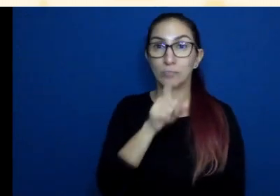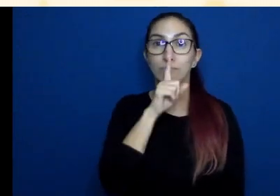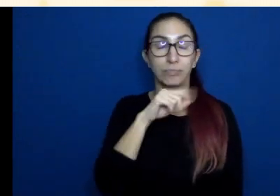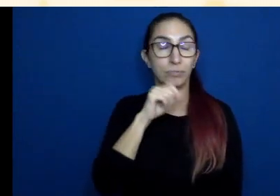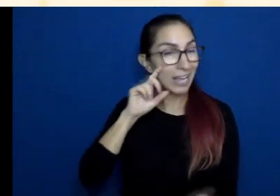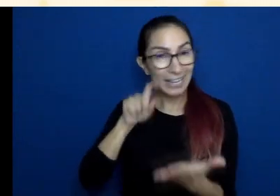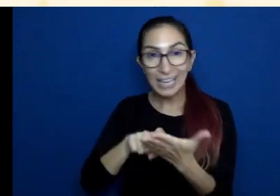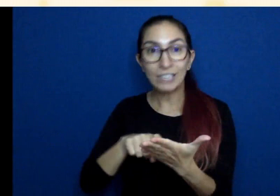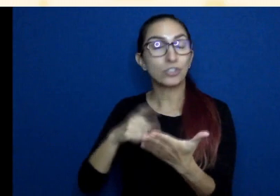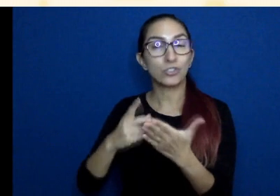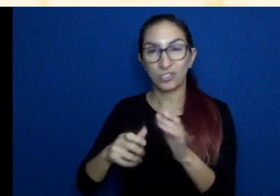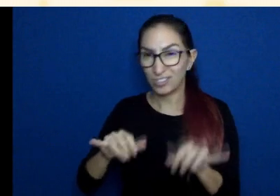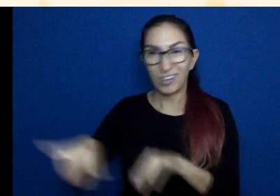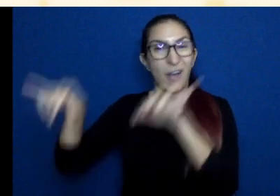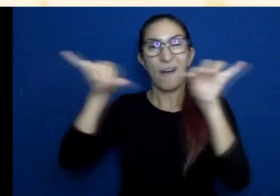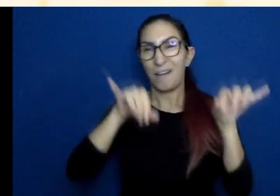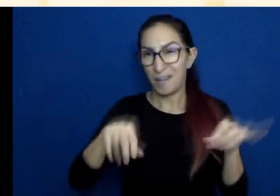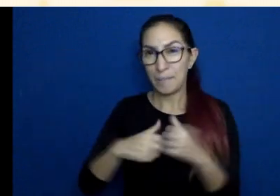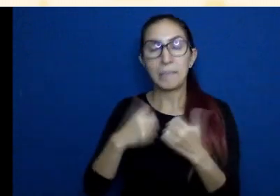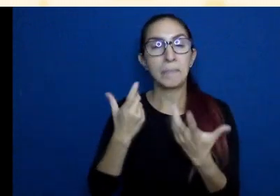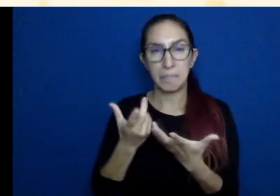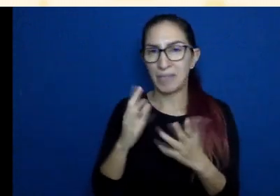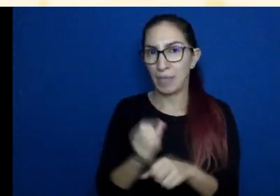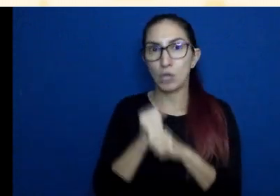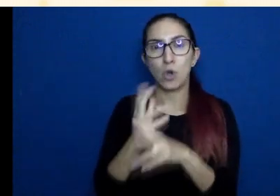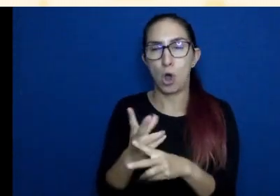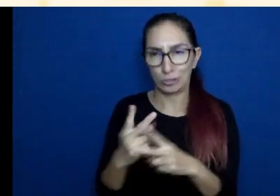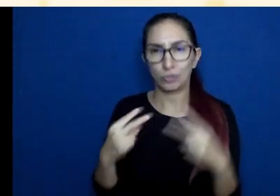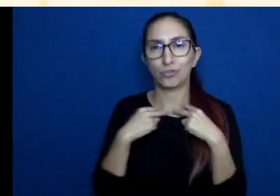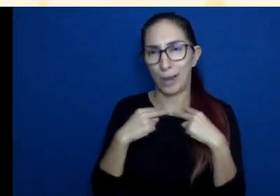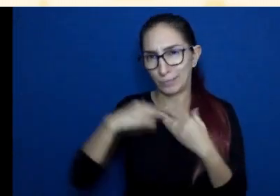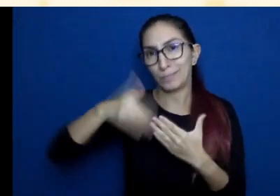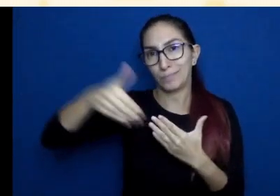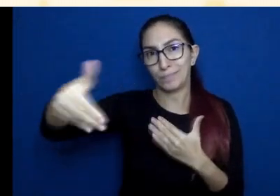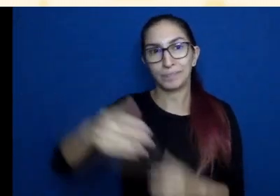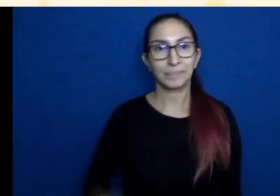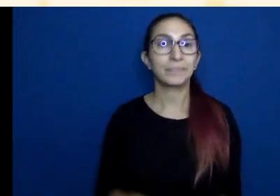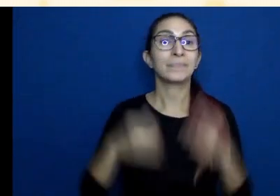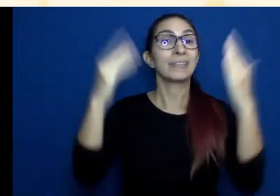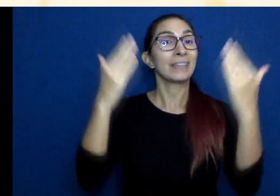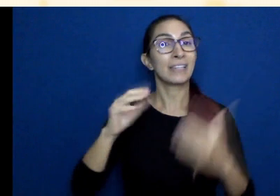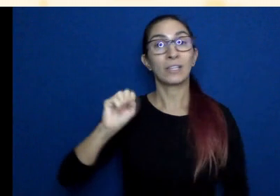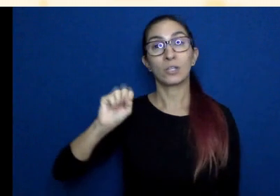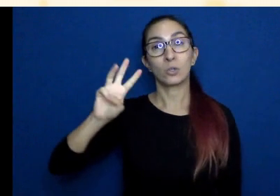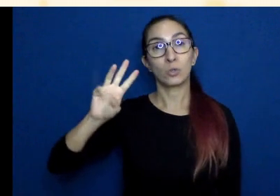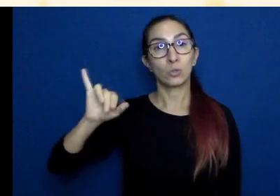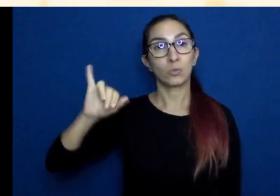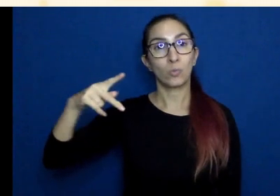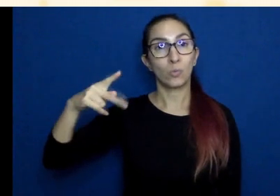accessibility issues, but they cause accessibility issues. So these are things that we have identified as traps.